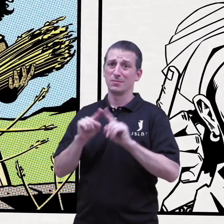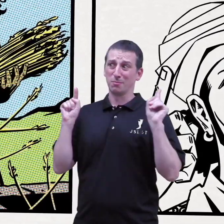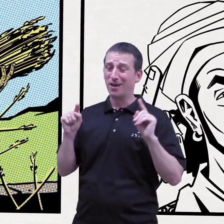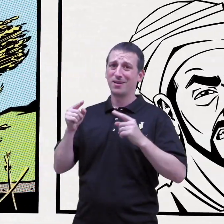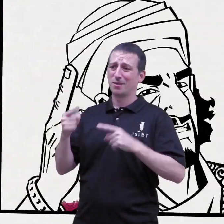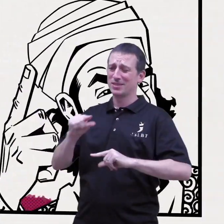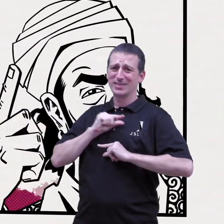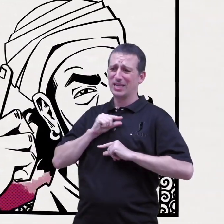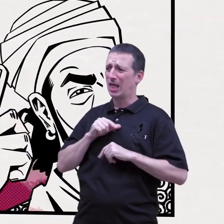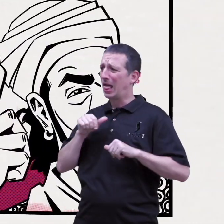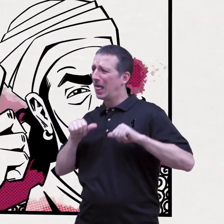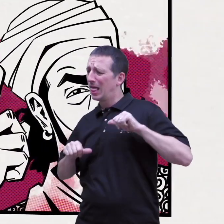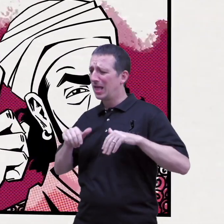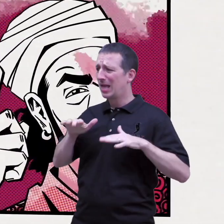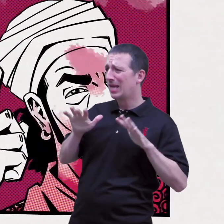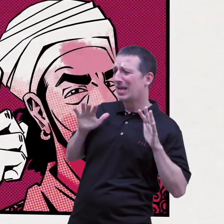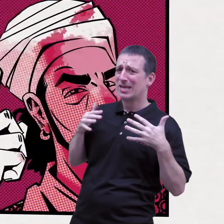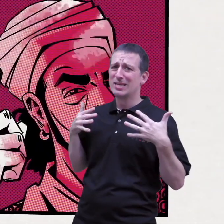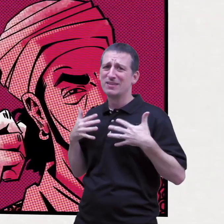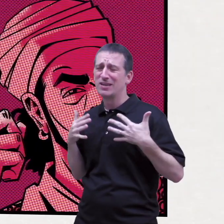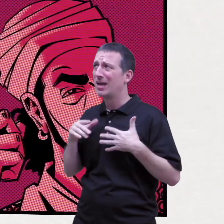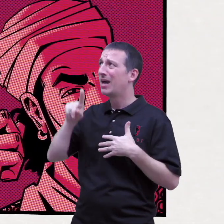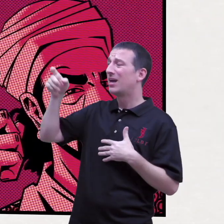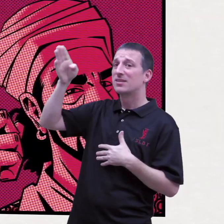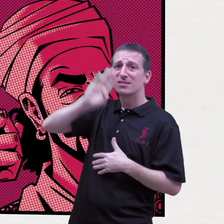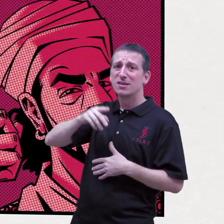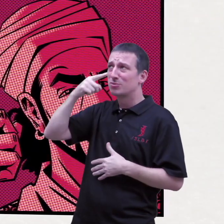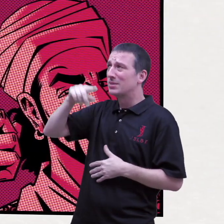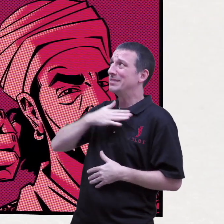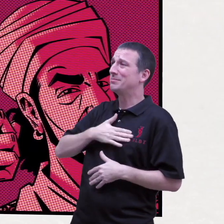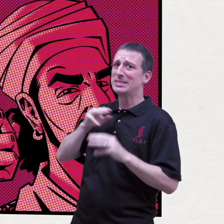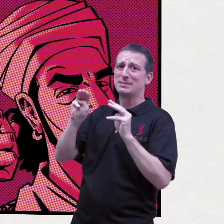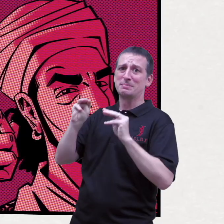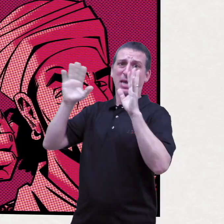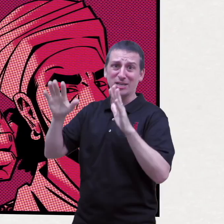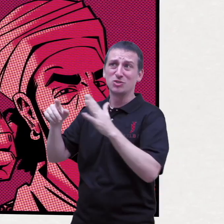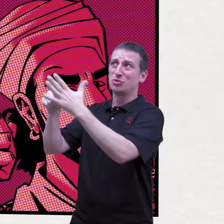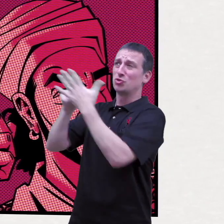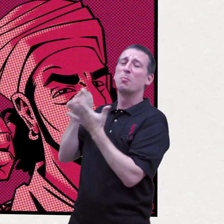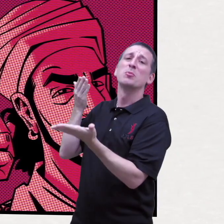Tim: But then Gideon’s super hesitant, so he asks God to do this magic trick;